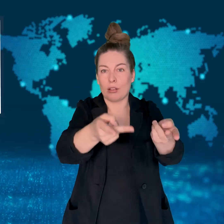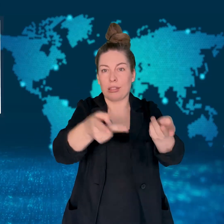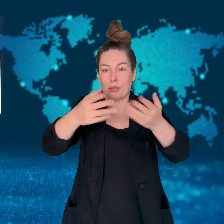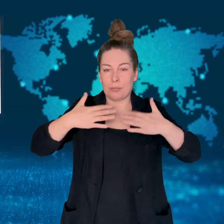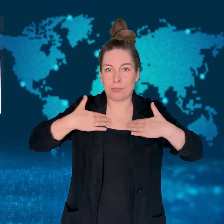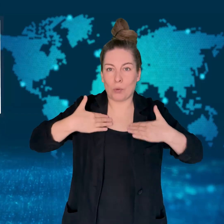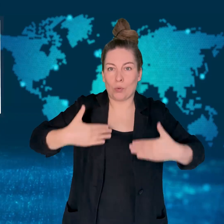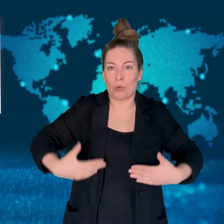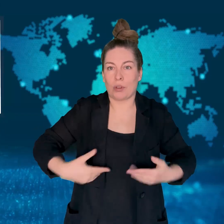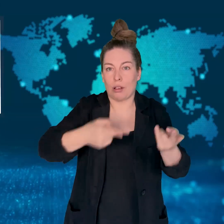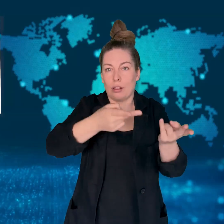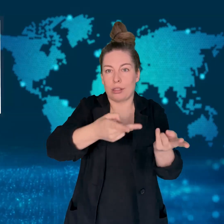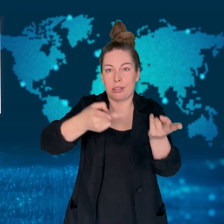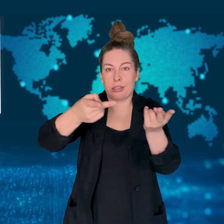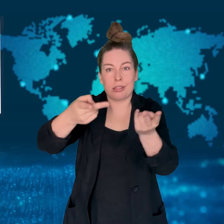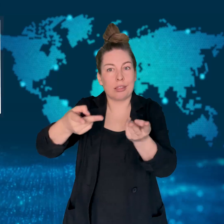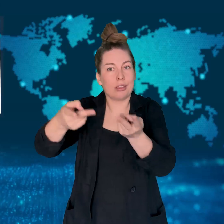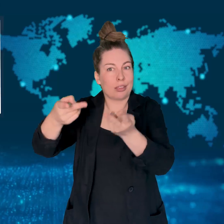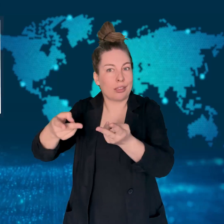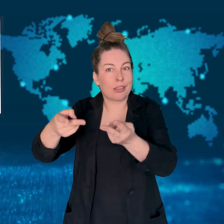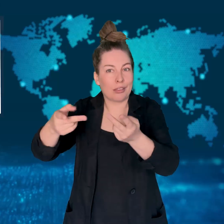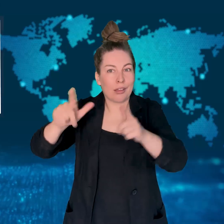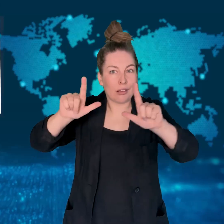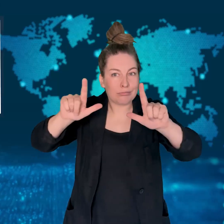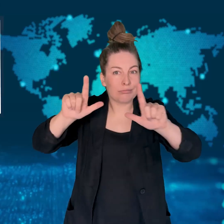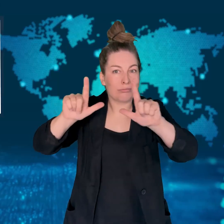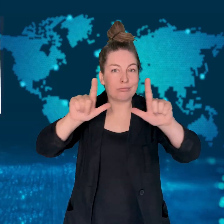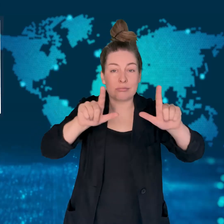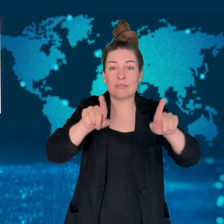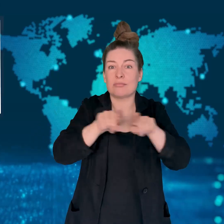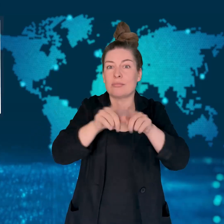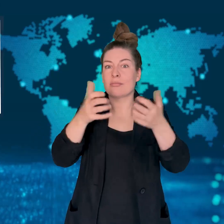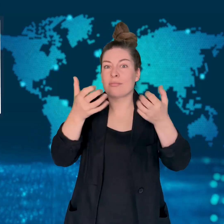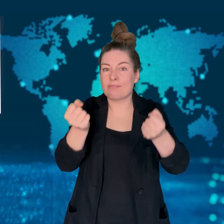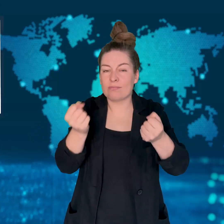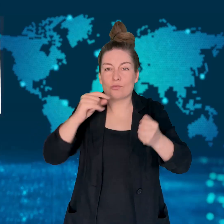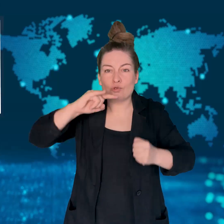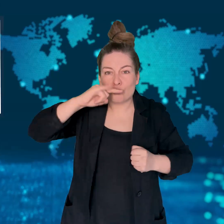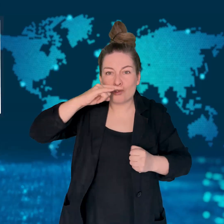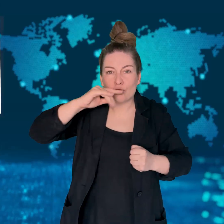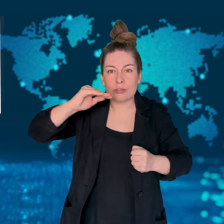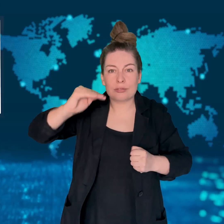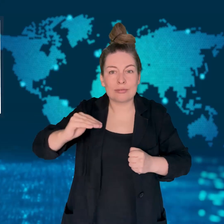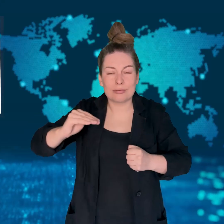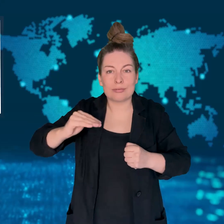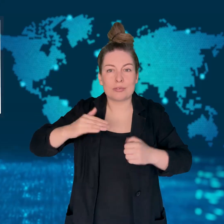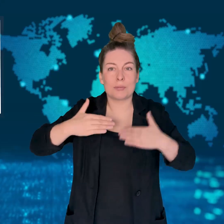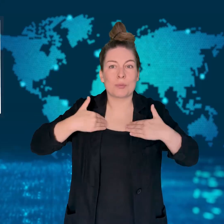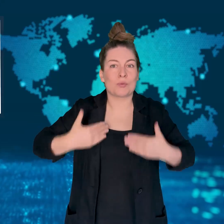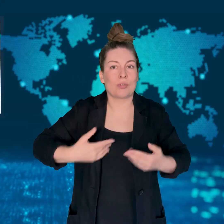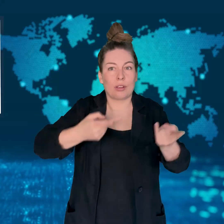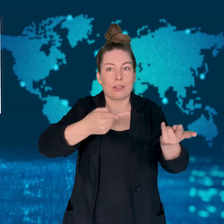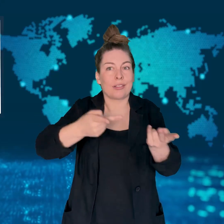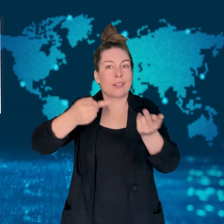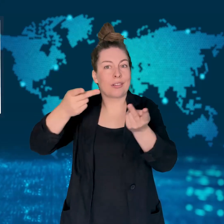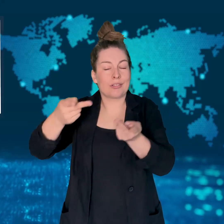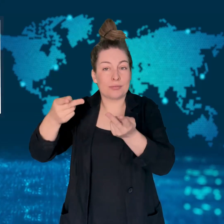Videos have been posted online that show bodies on the beach.